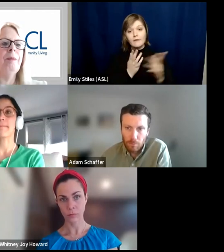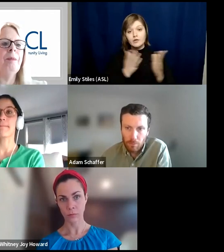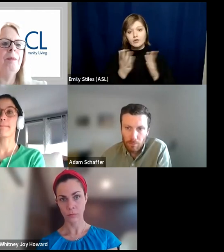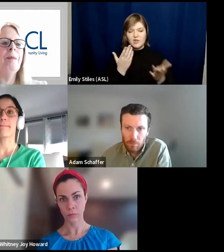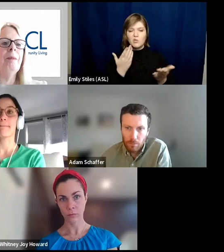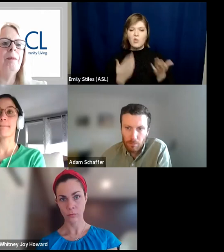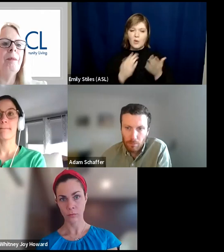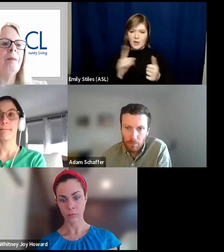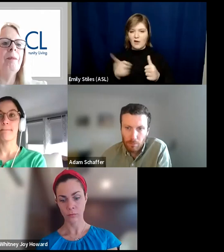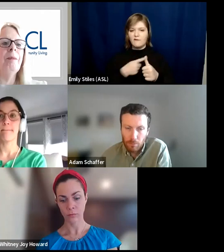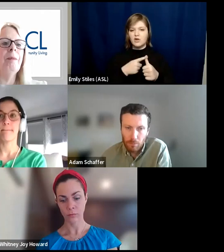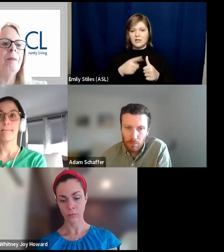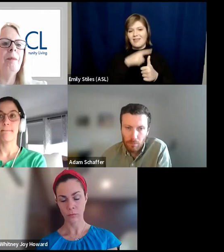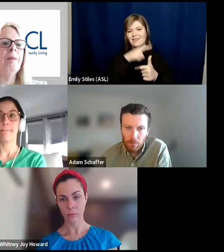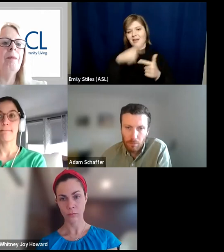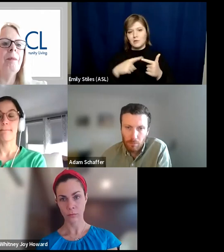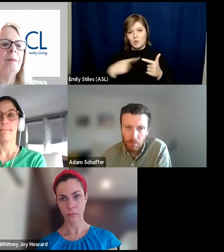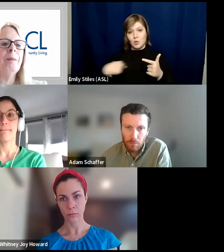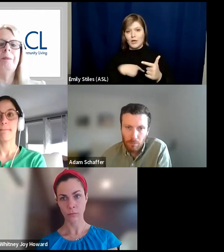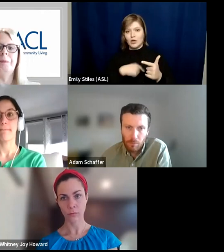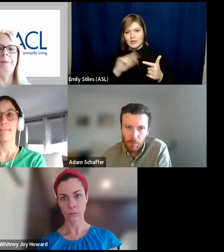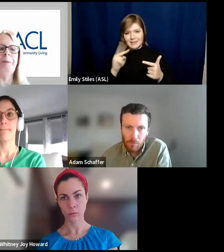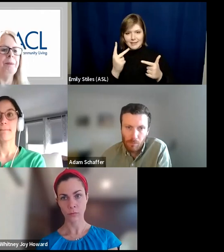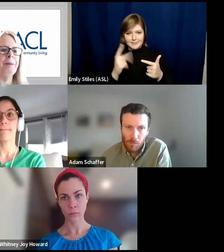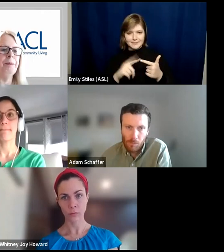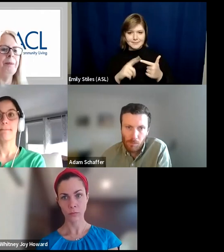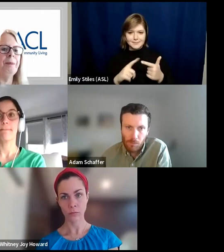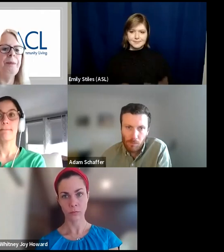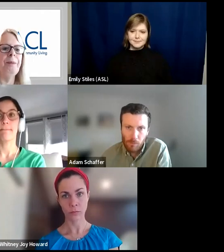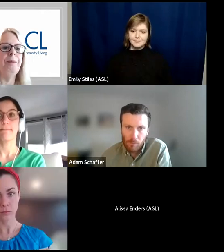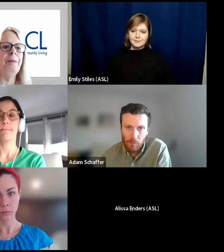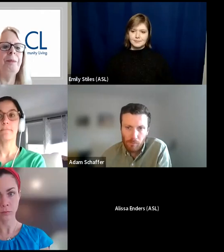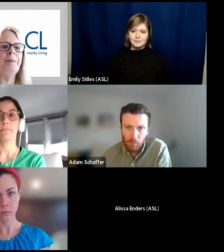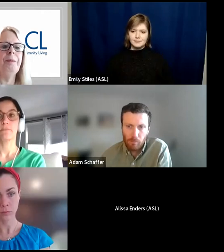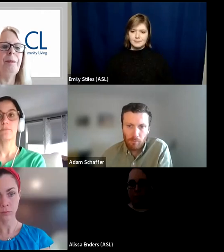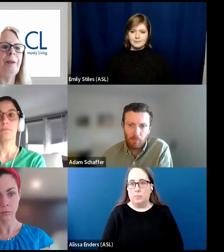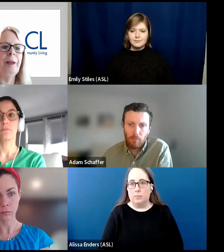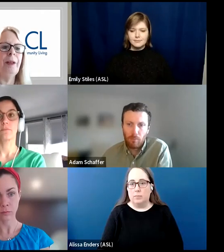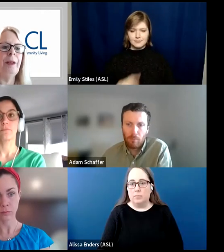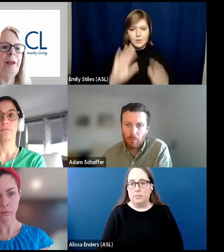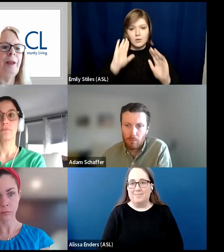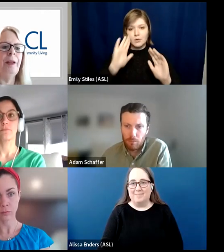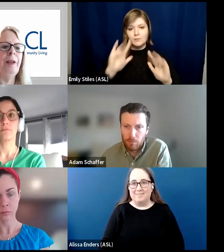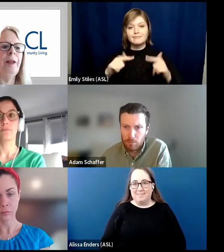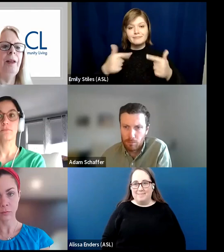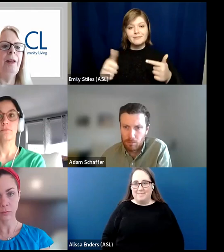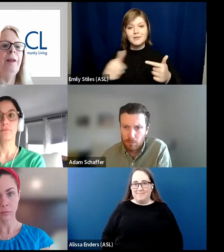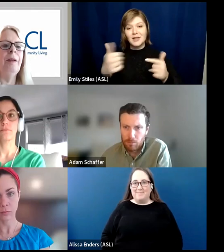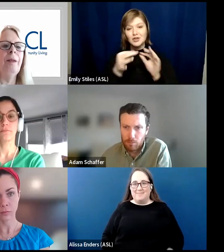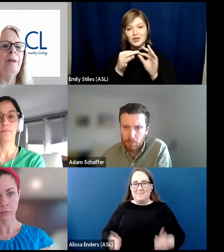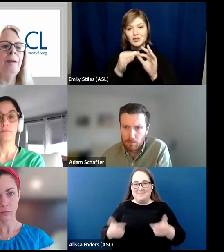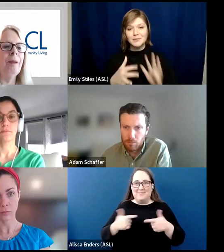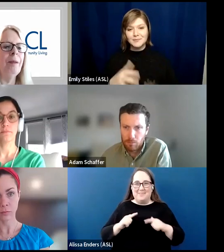So this next question is around – does the individual has a support